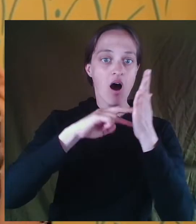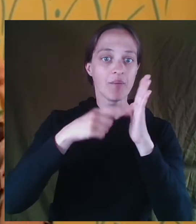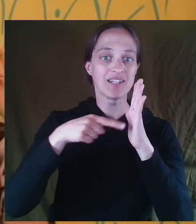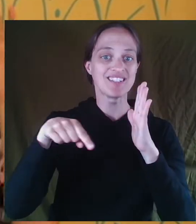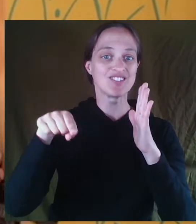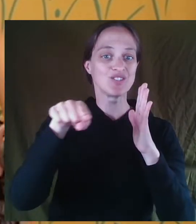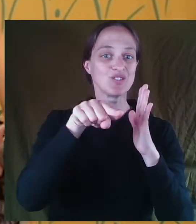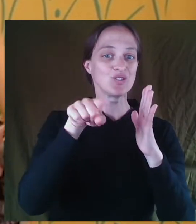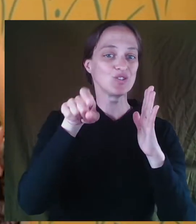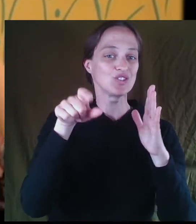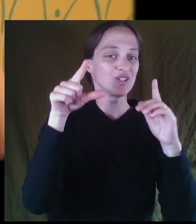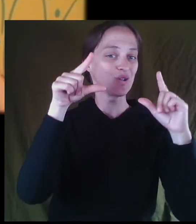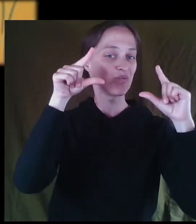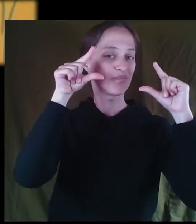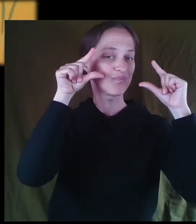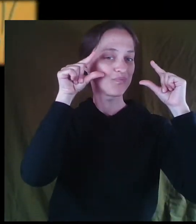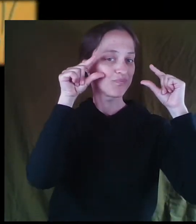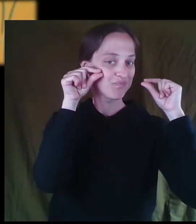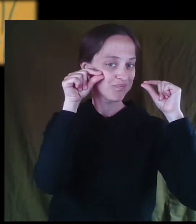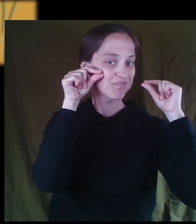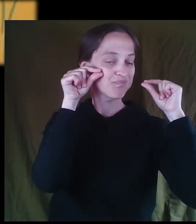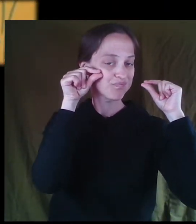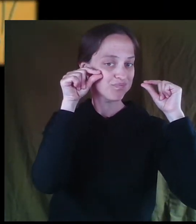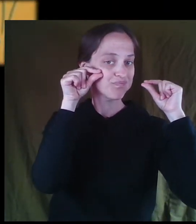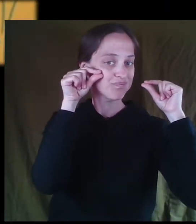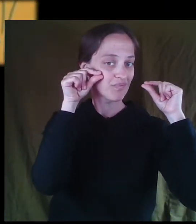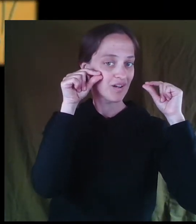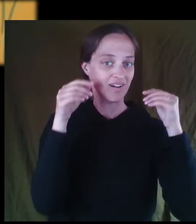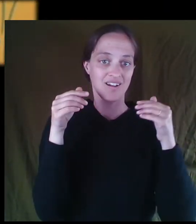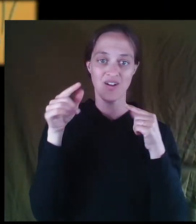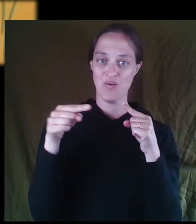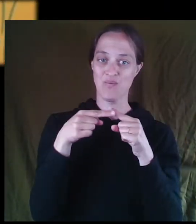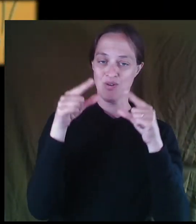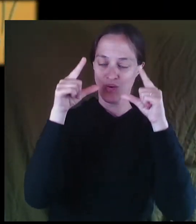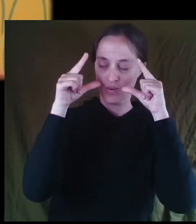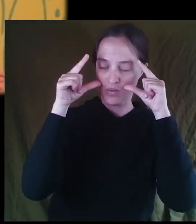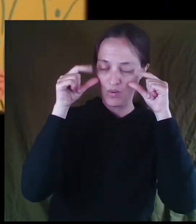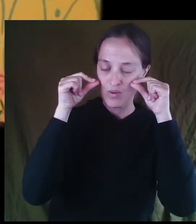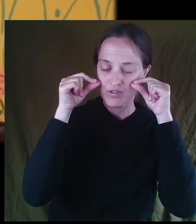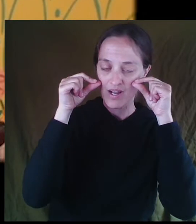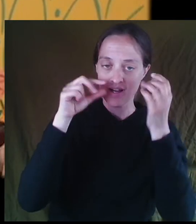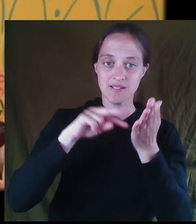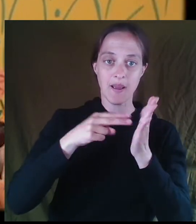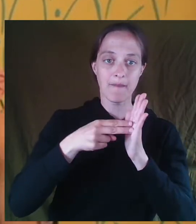I would like you to close your eyes. When you close your eyes,